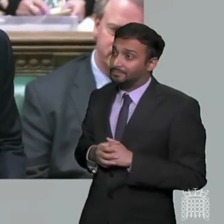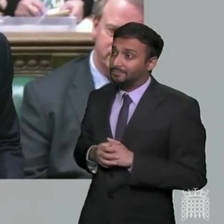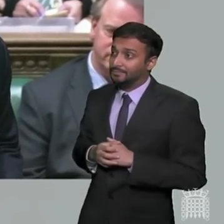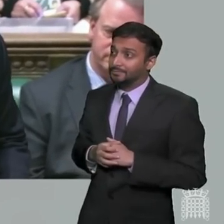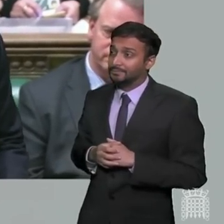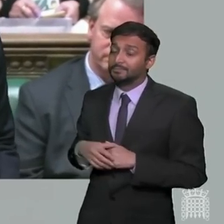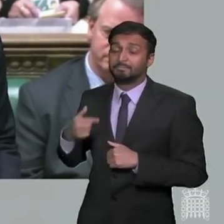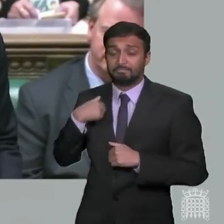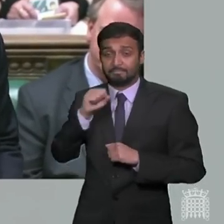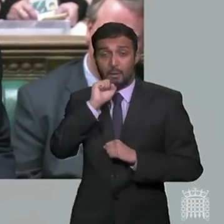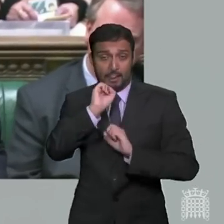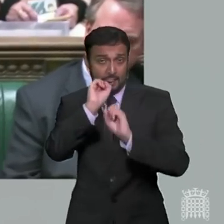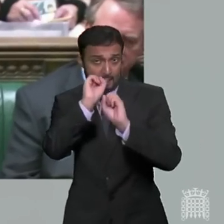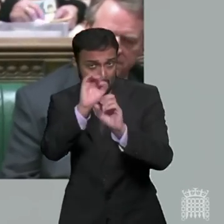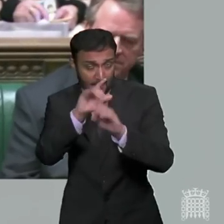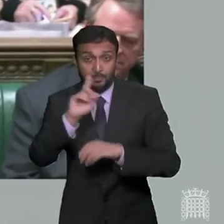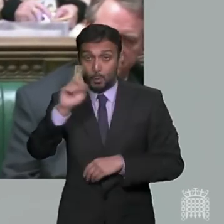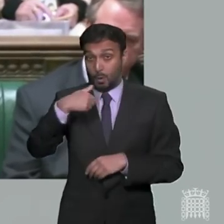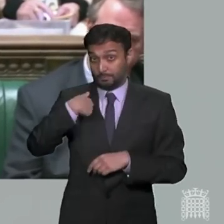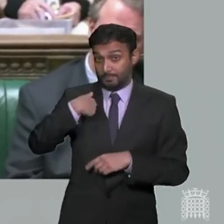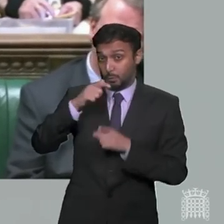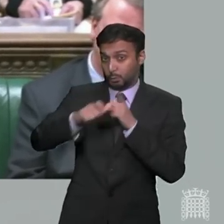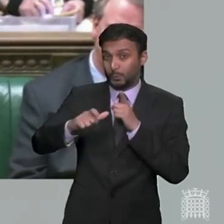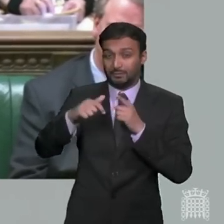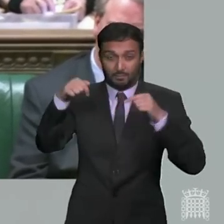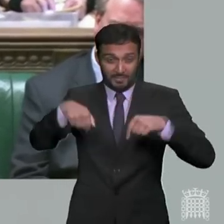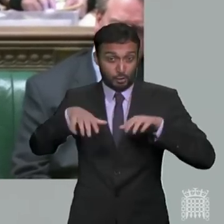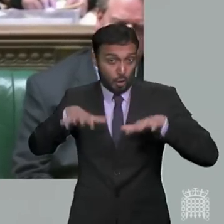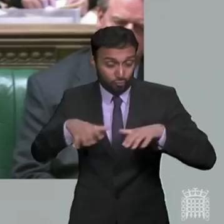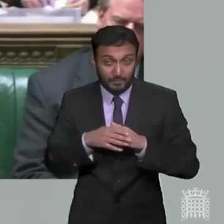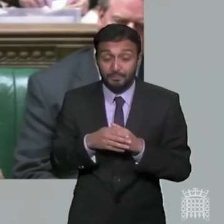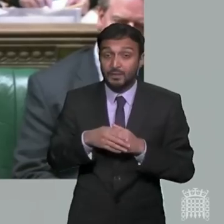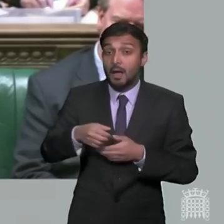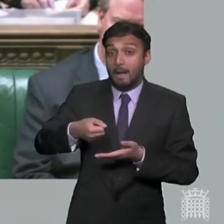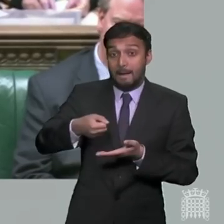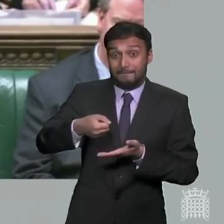to deliver for this country: a record increase in the national living wage; protecting millions